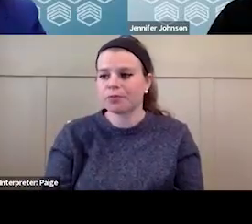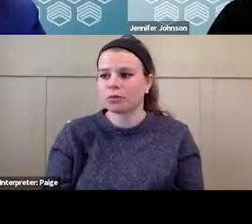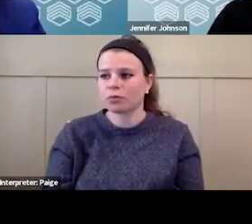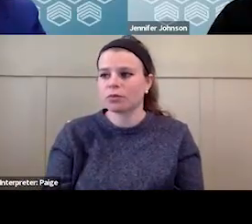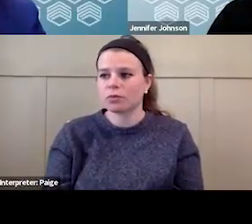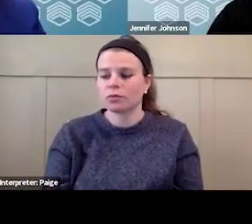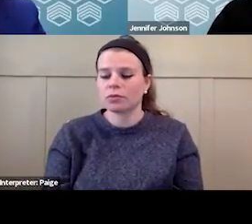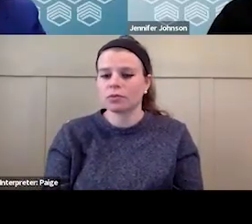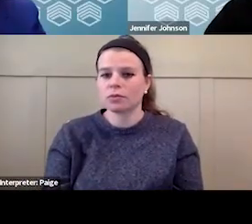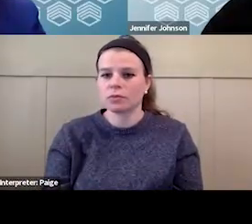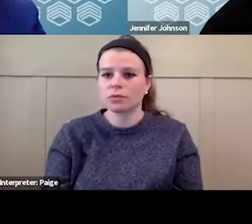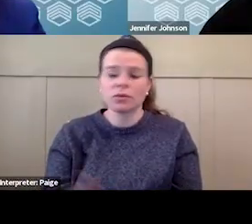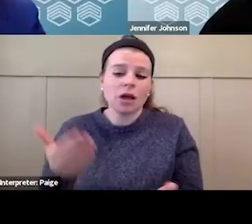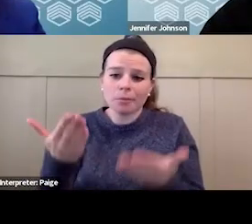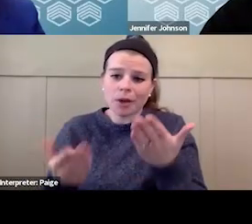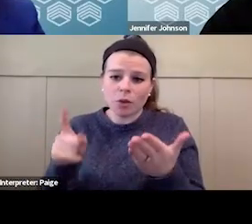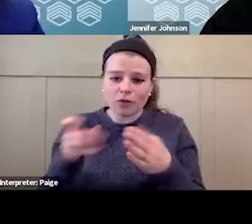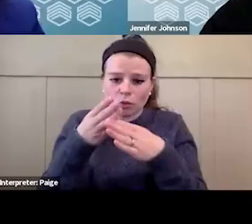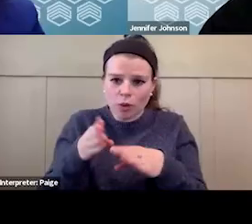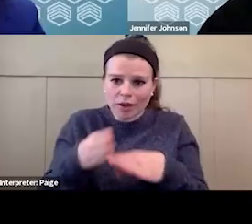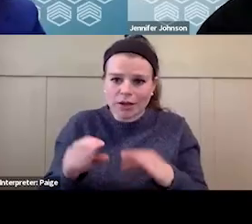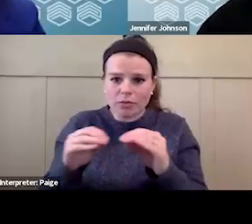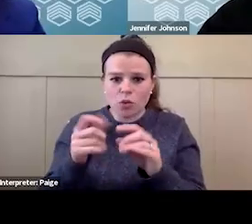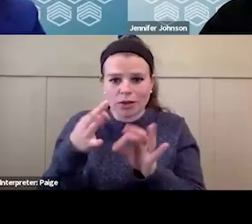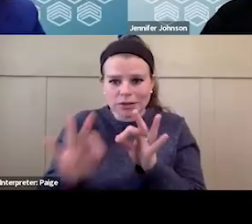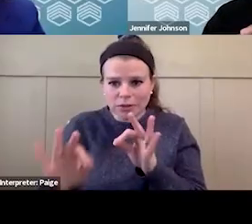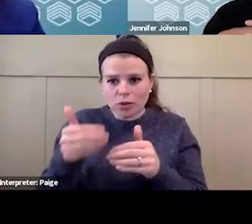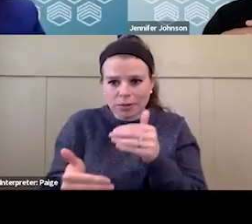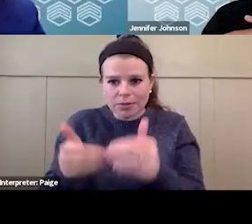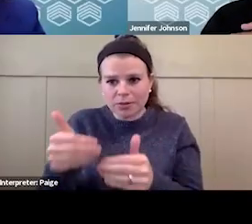there too may have to break things down into simple steps, uh, so that